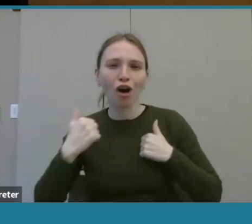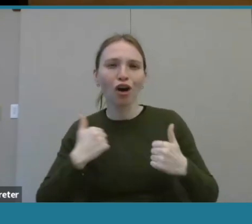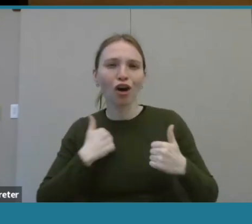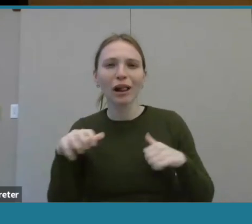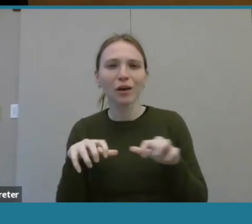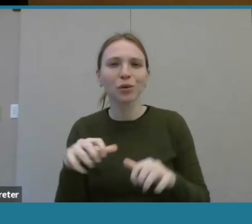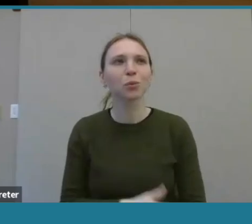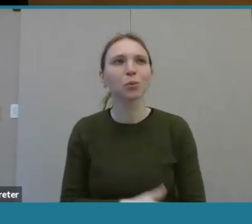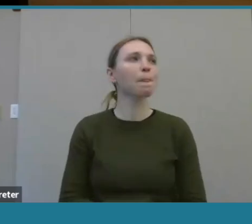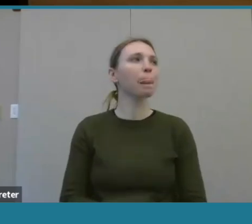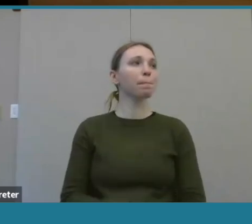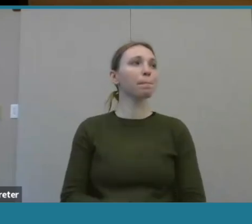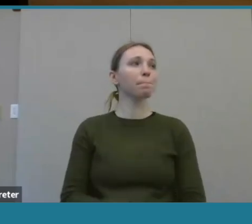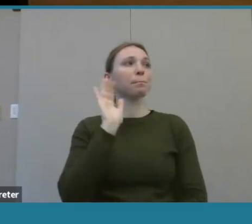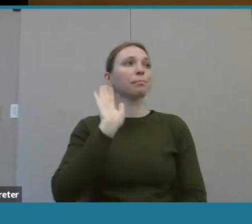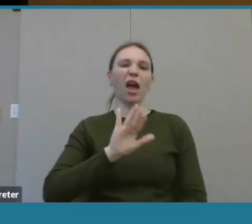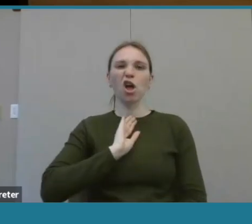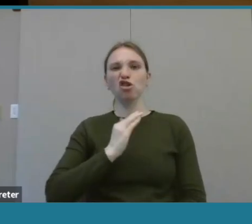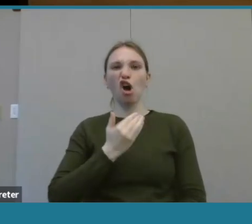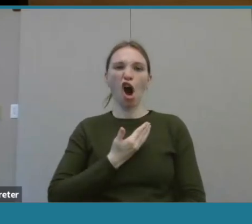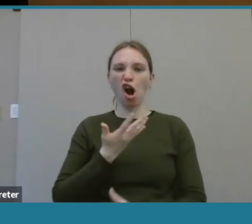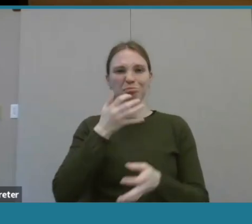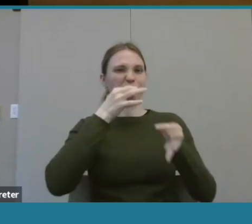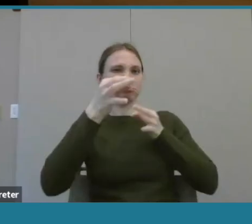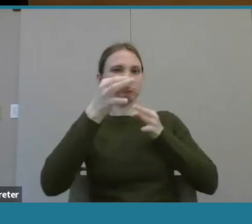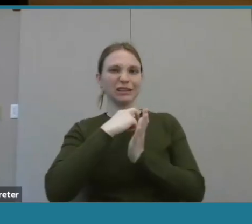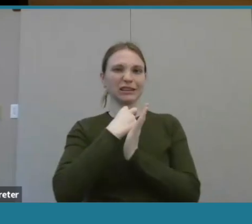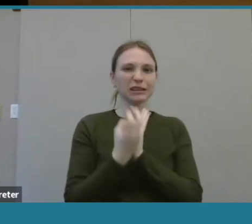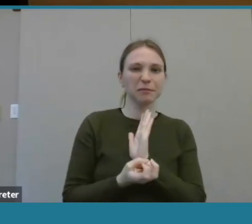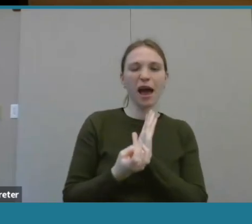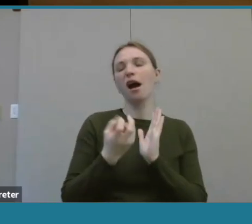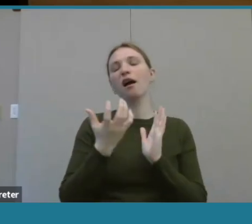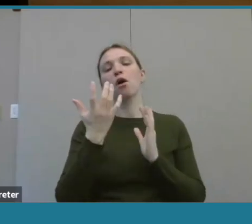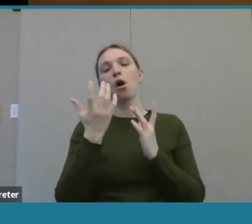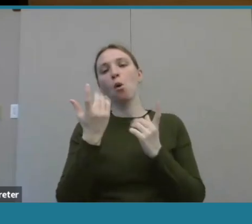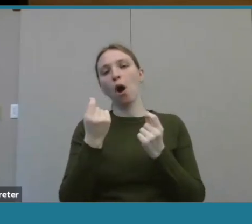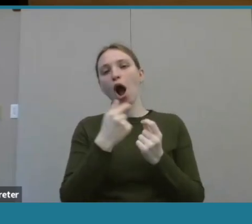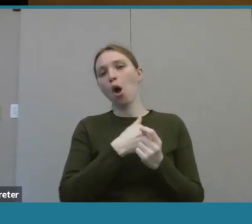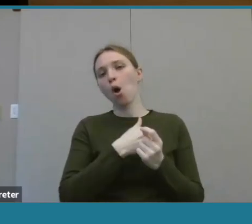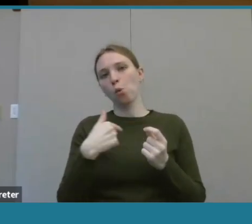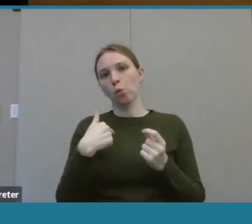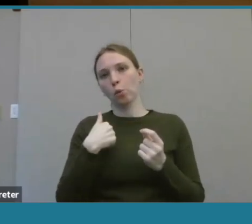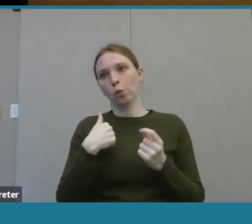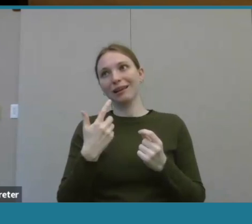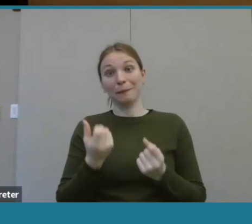So that was kind of our deep dive into just one of the things that we spent a long time to figure out.